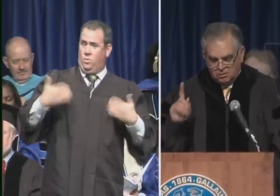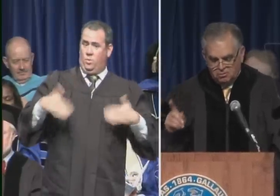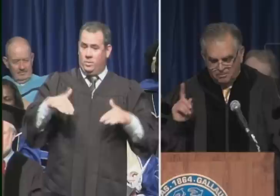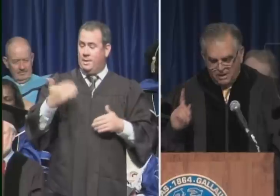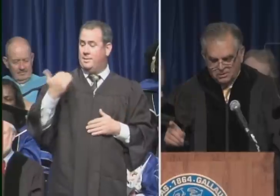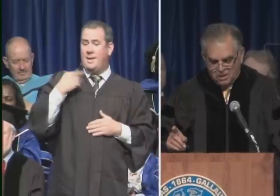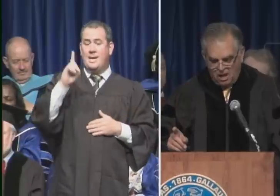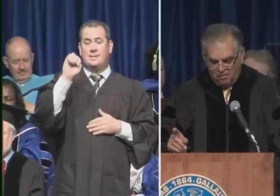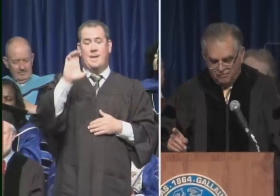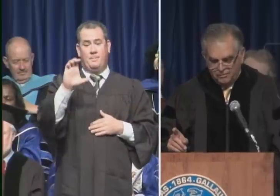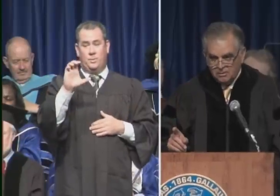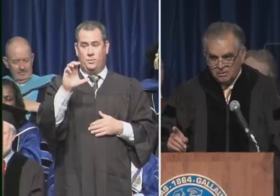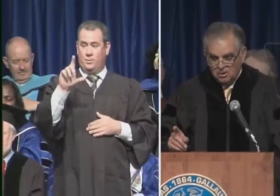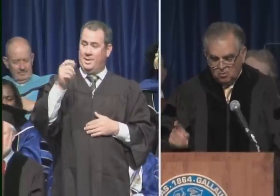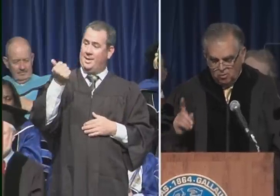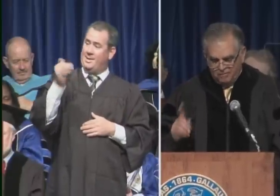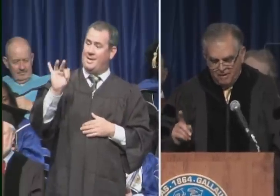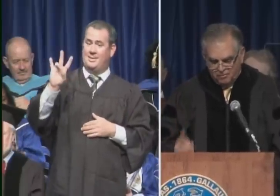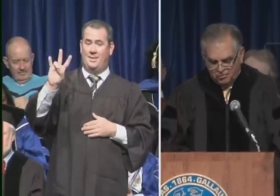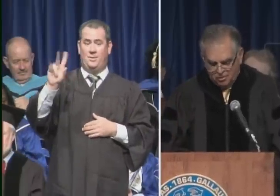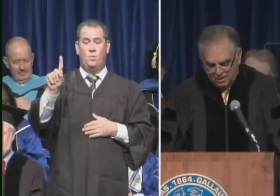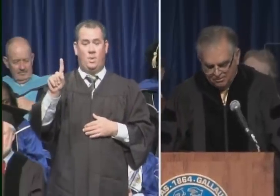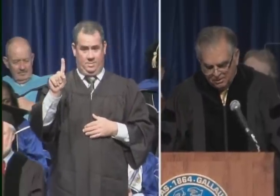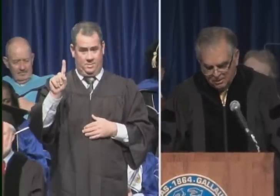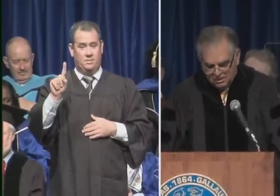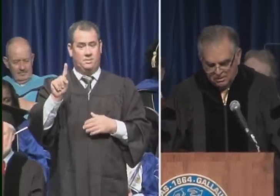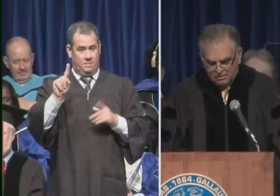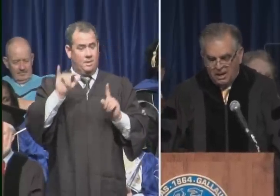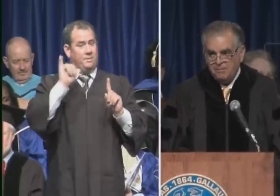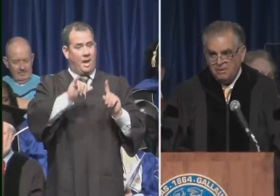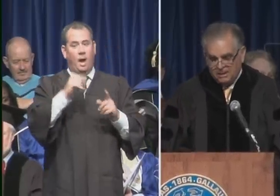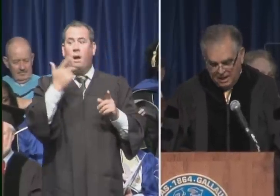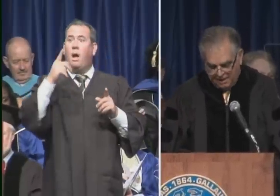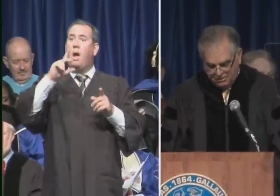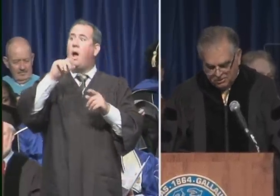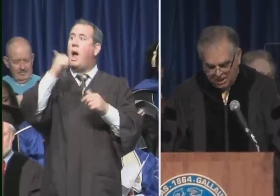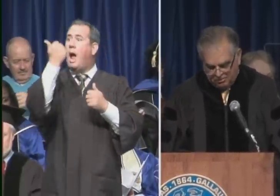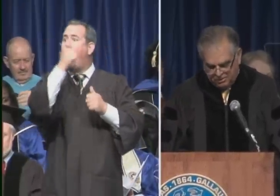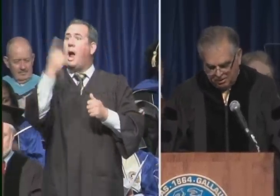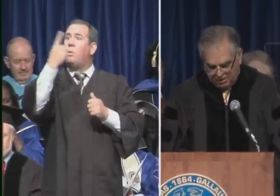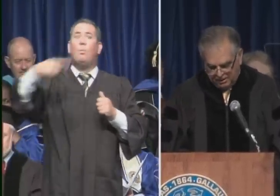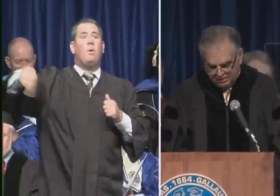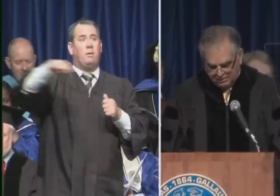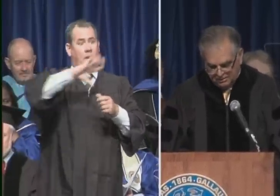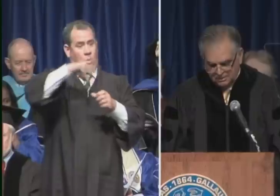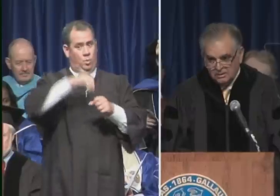including myself would have ever dreamed that I'd be a cabinet secretary.